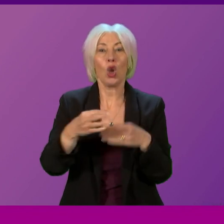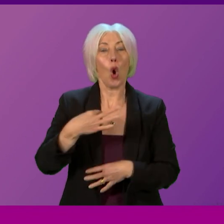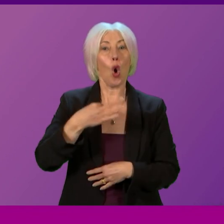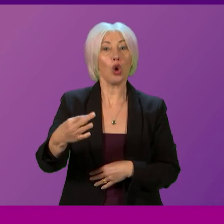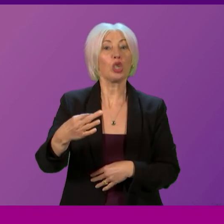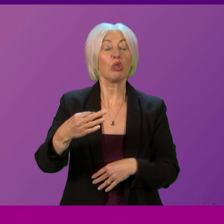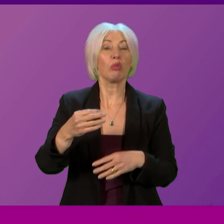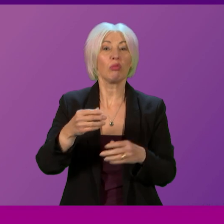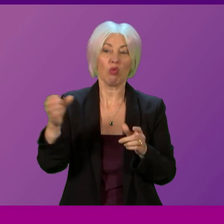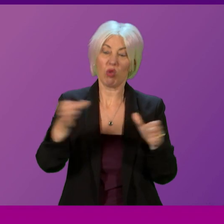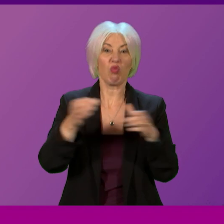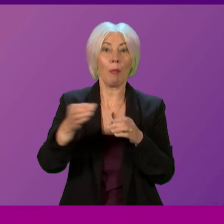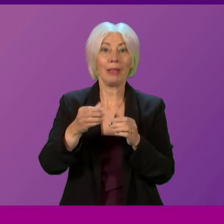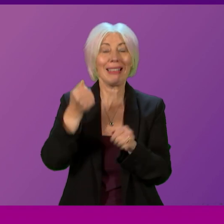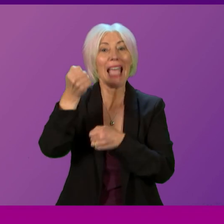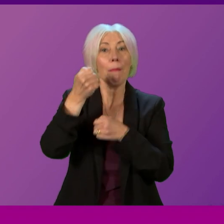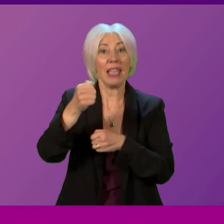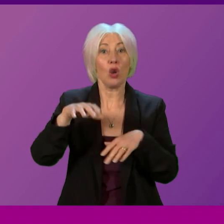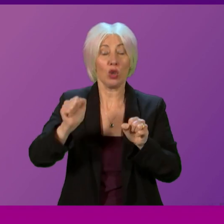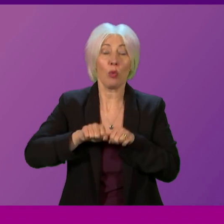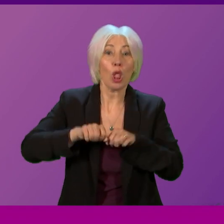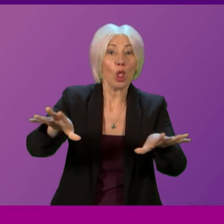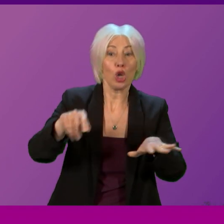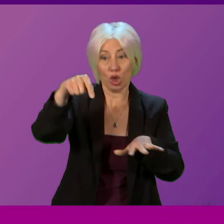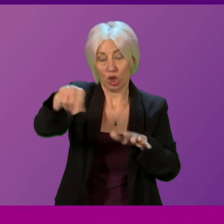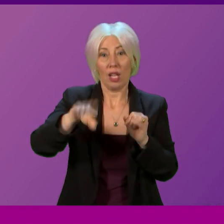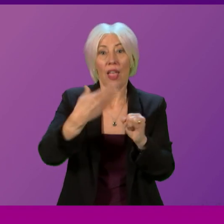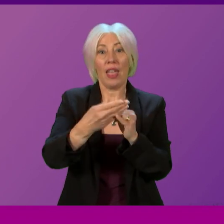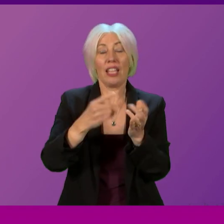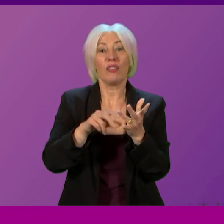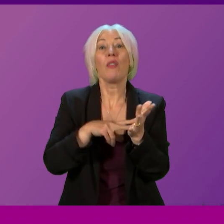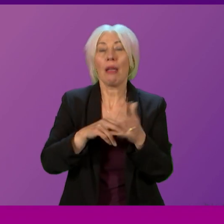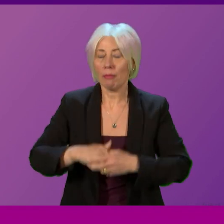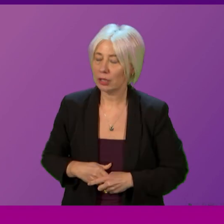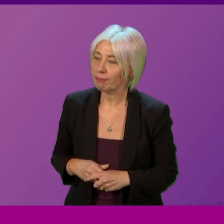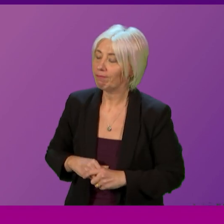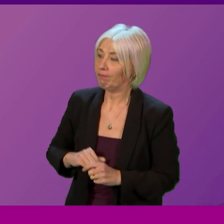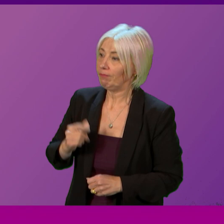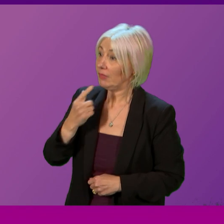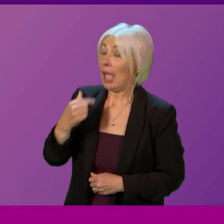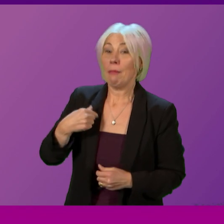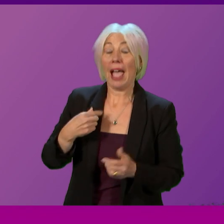the end of the month. I refer members to my entry in the register of members’ interests.